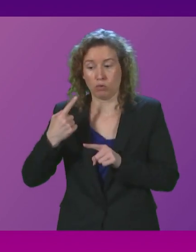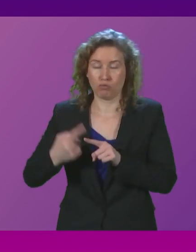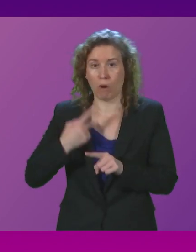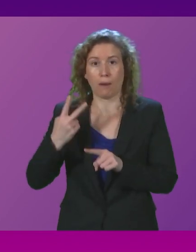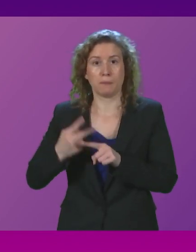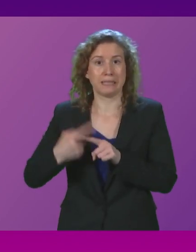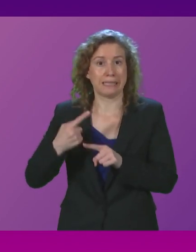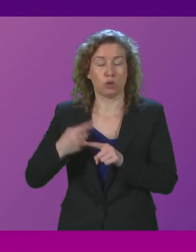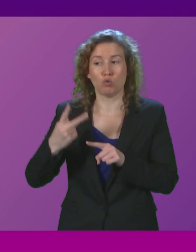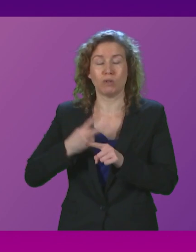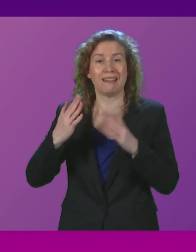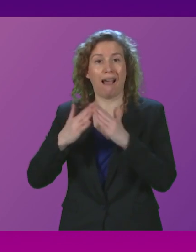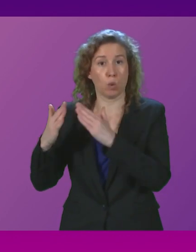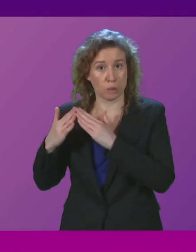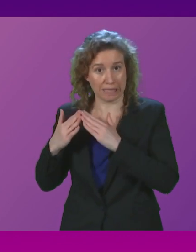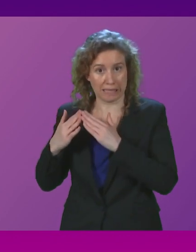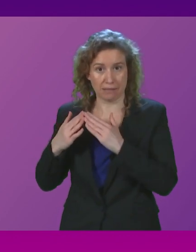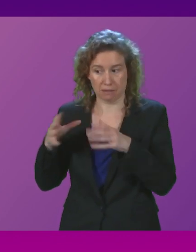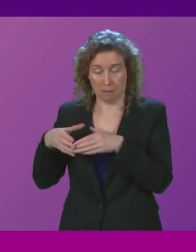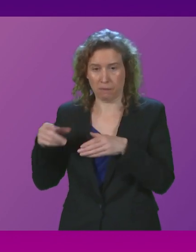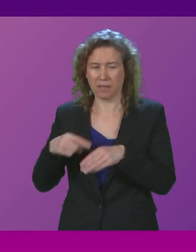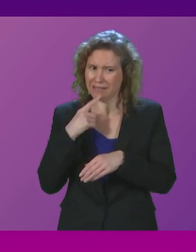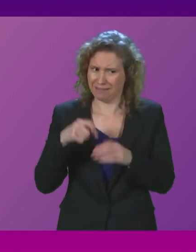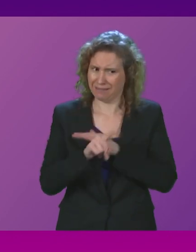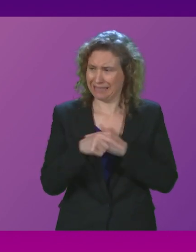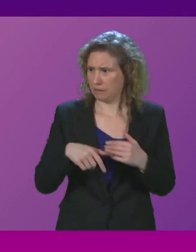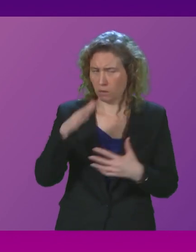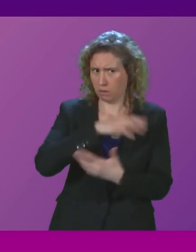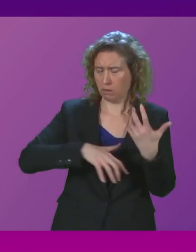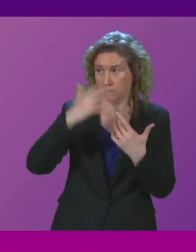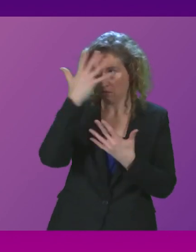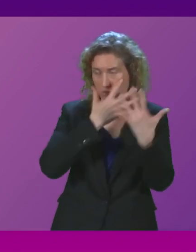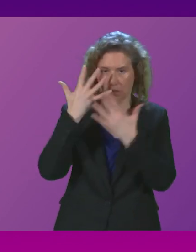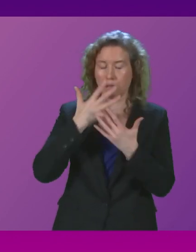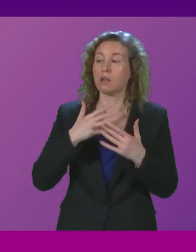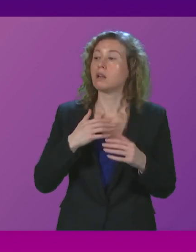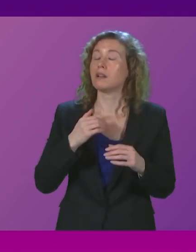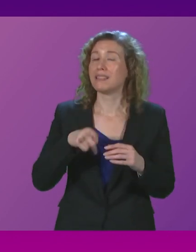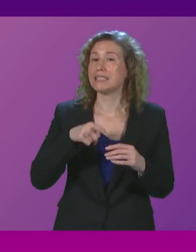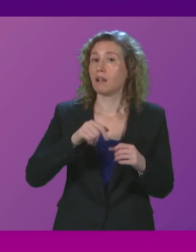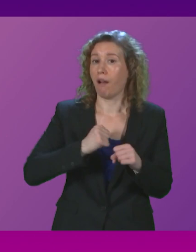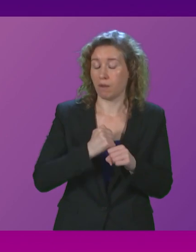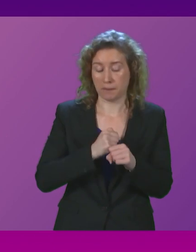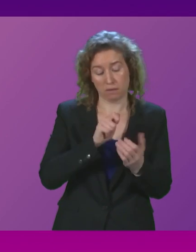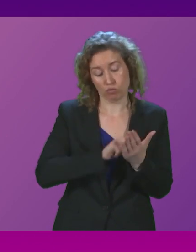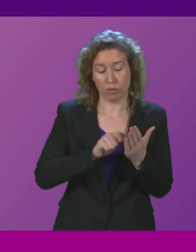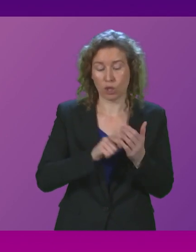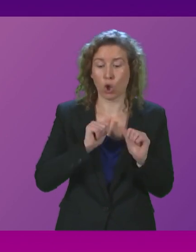described confusion and increasing desperation. The Government has written good-will cheques that refugees cannot cash.